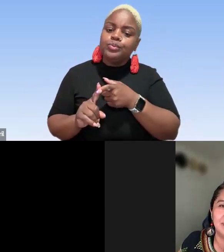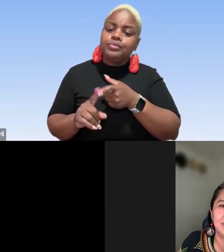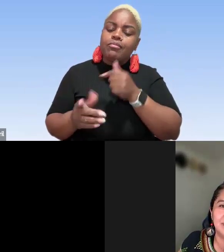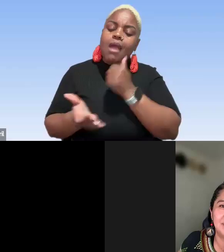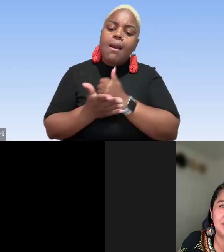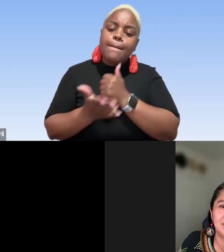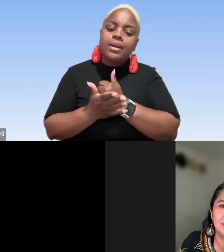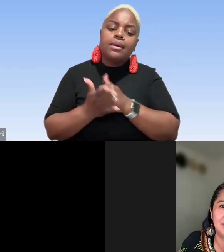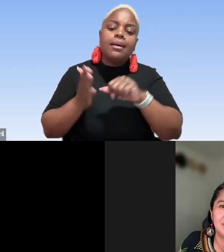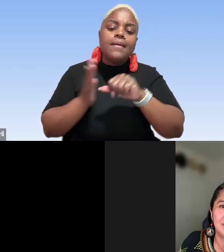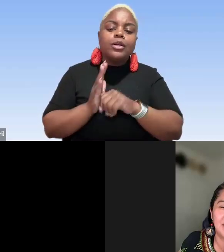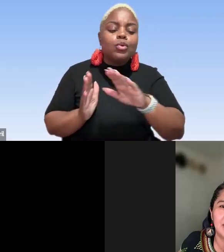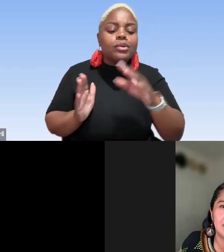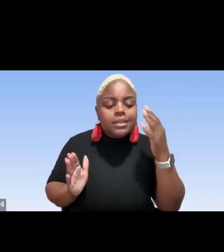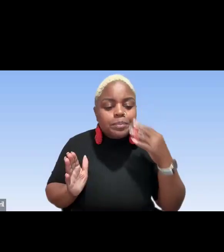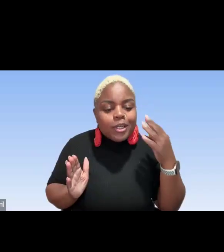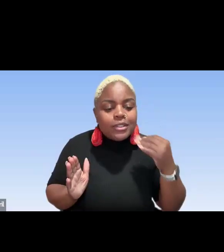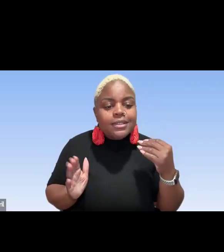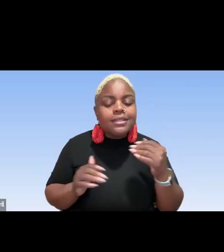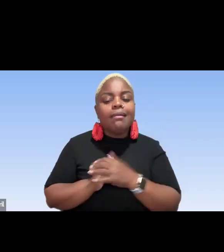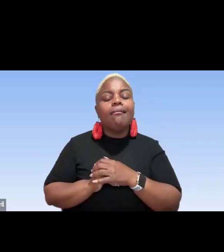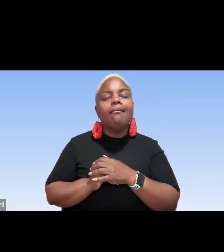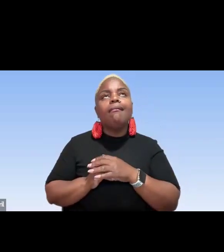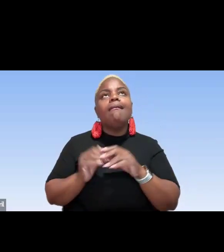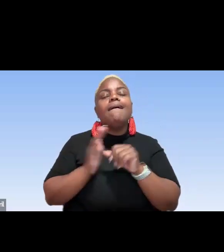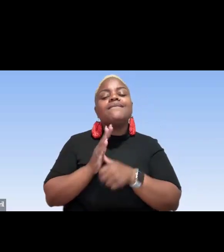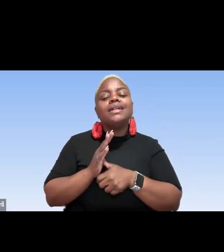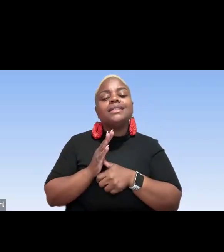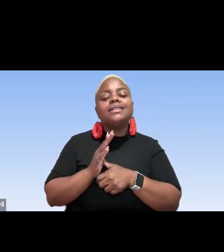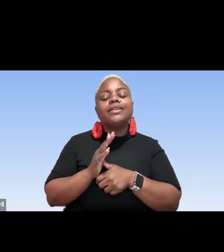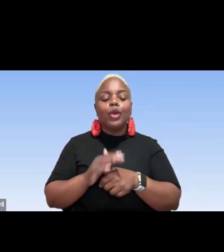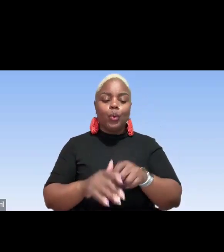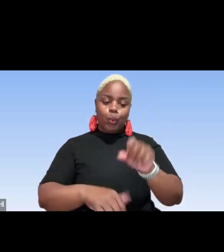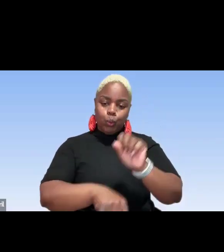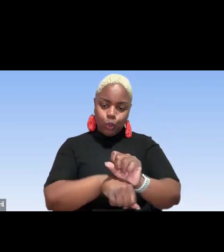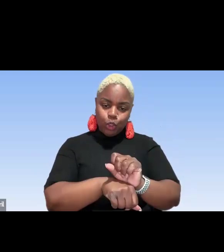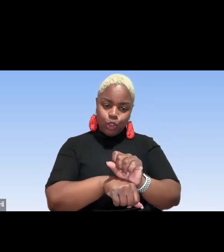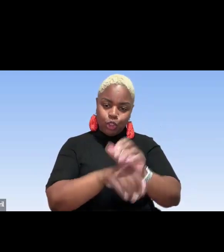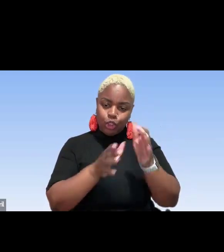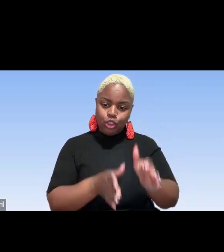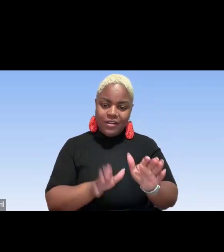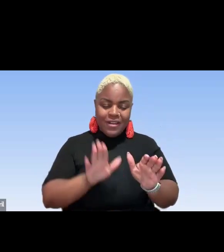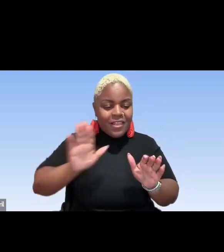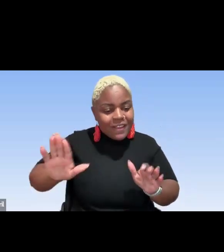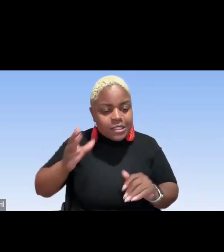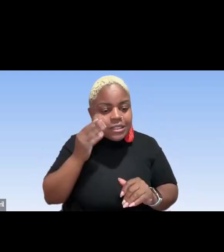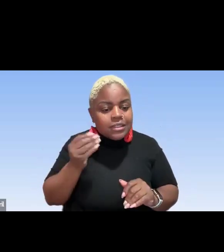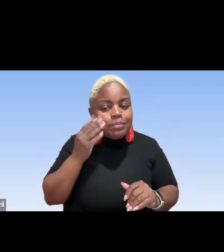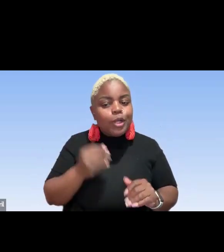but also, especially, uh, the worker experience. And I cannot wait to continue to learn from you